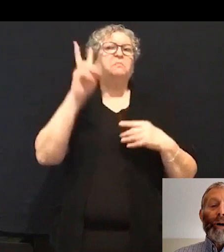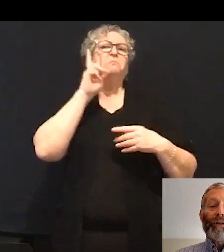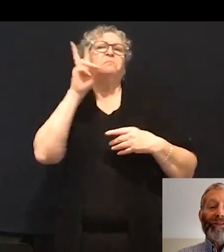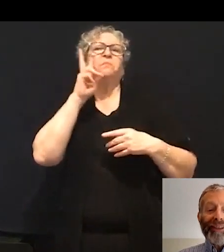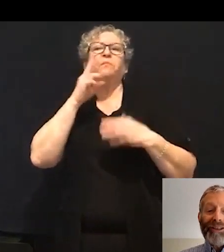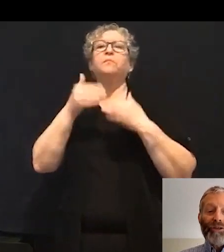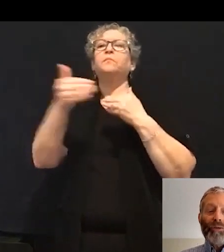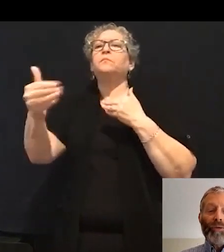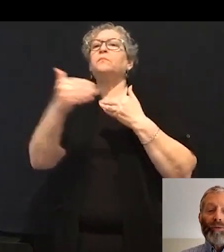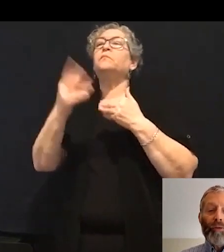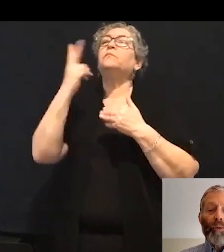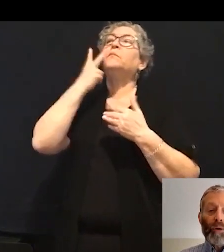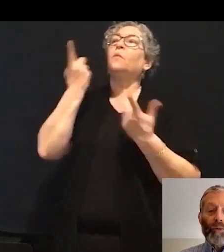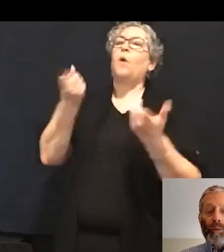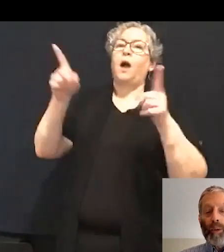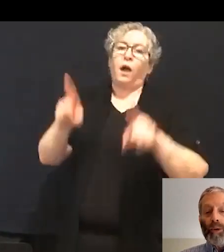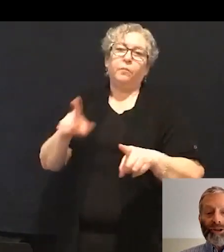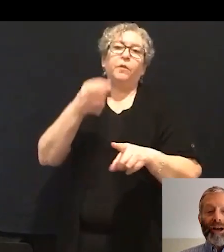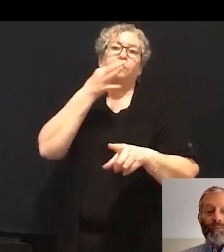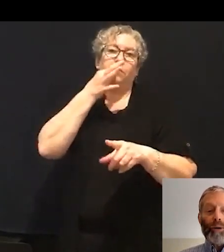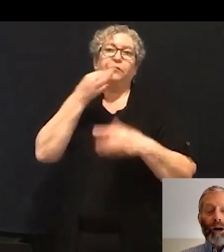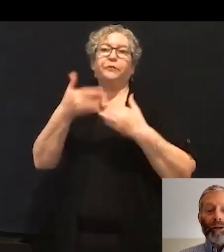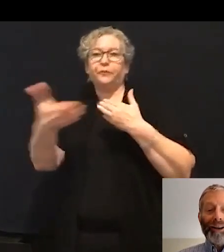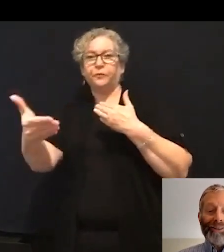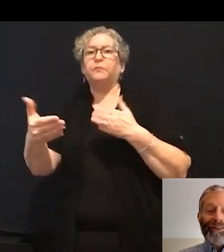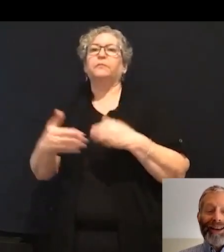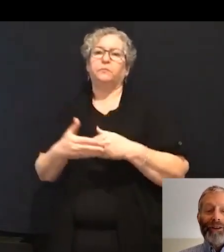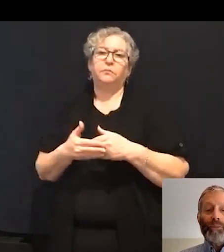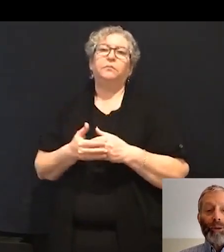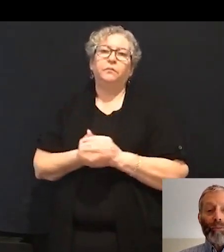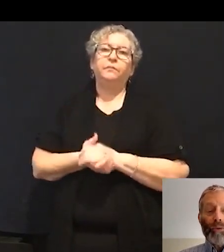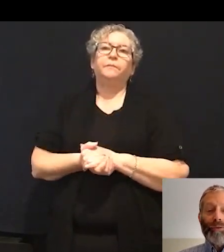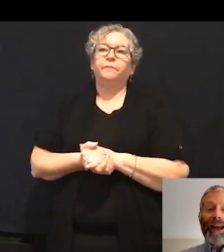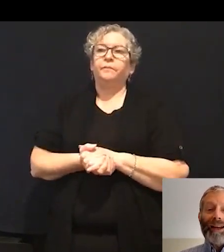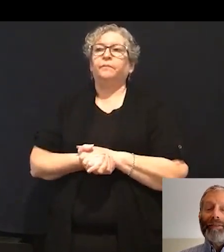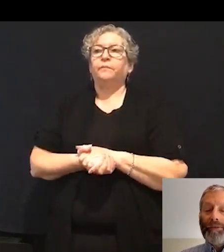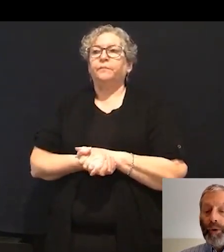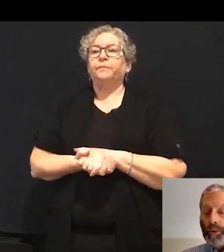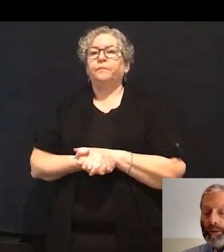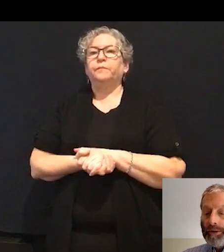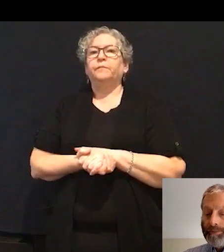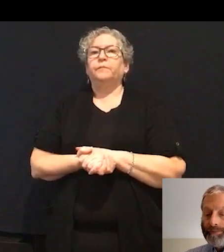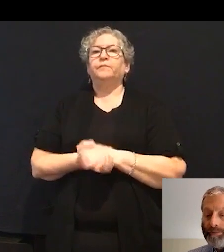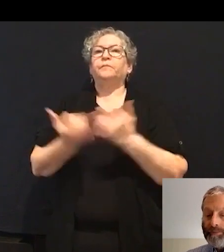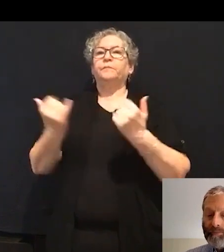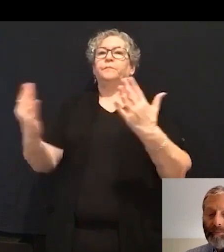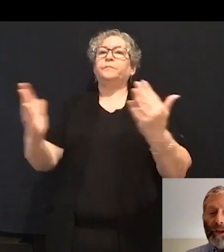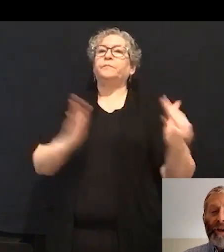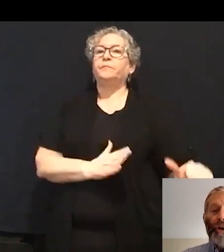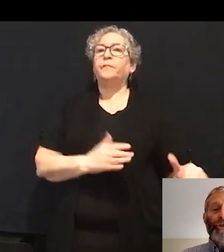But stay tuned for reports on progress as we move that forward.